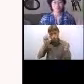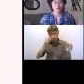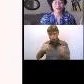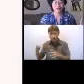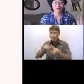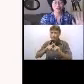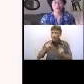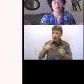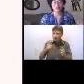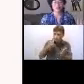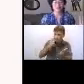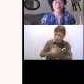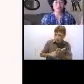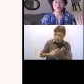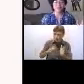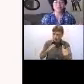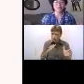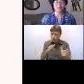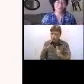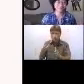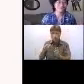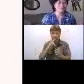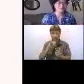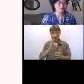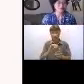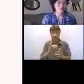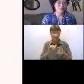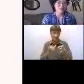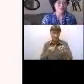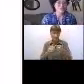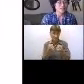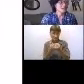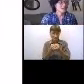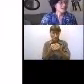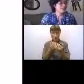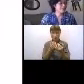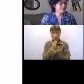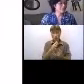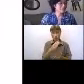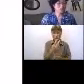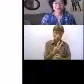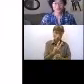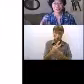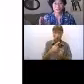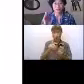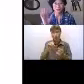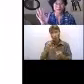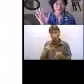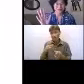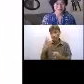your two year, or five-year plan. So this is a description of, I guess a visual